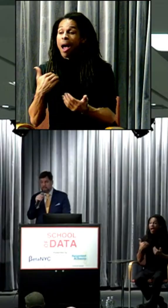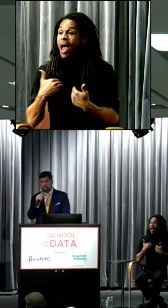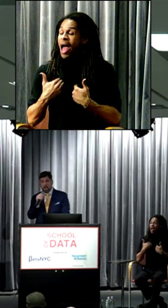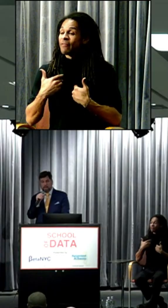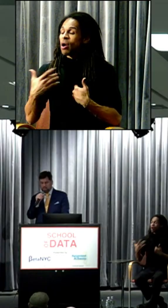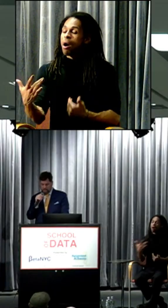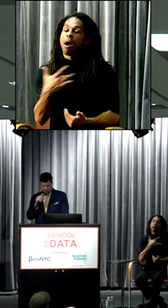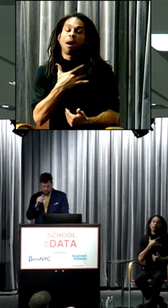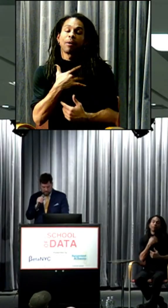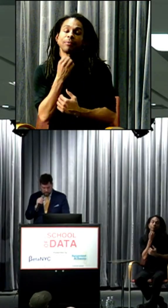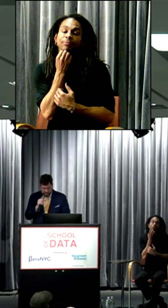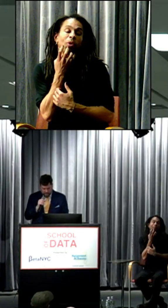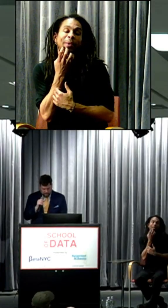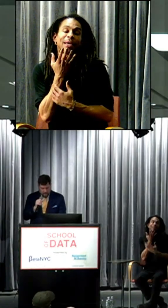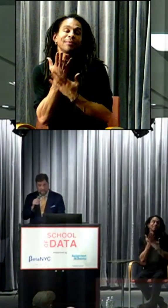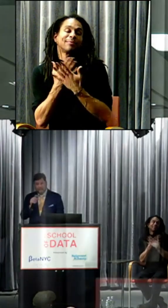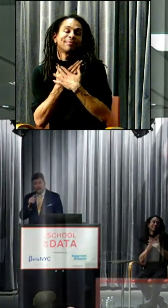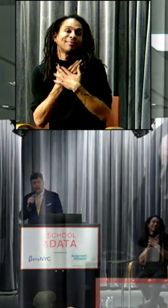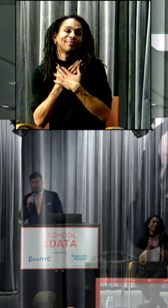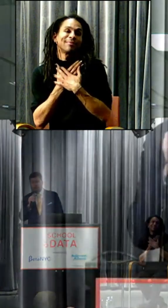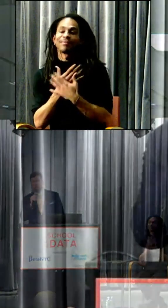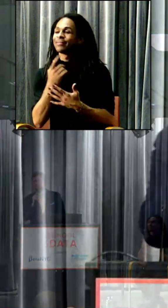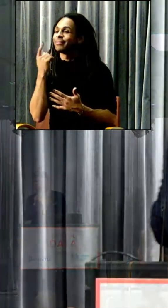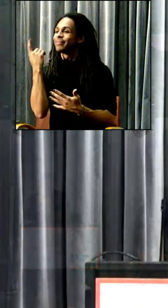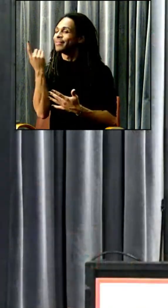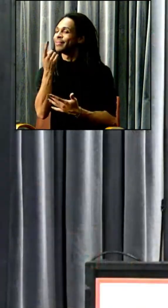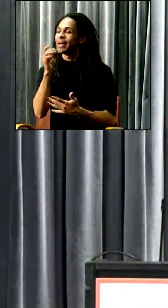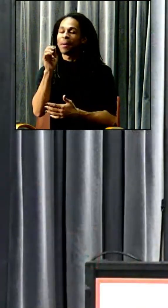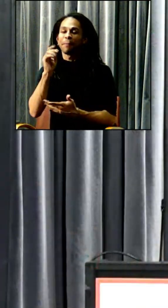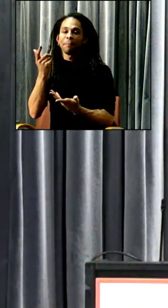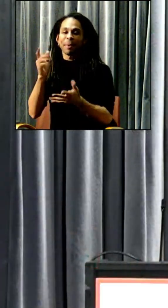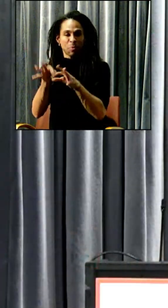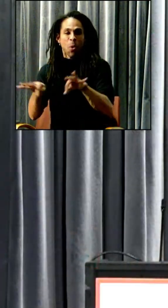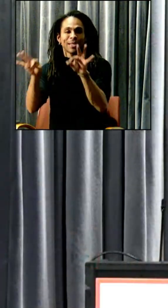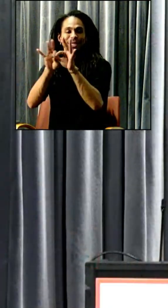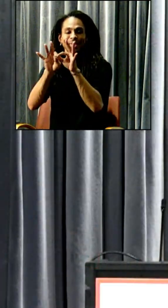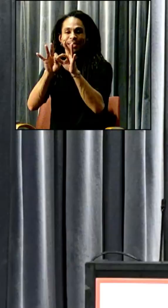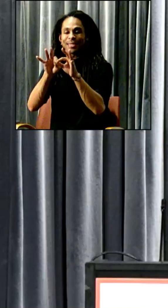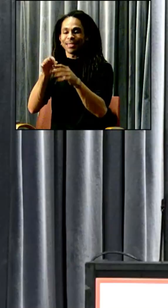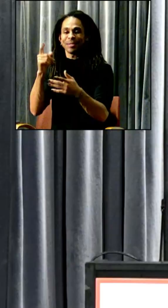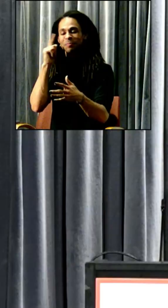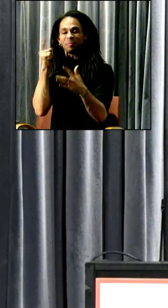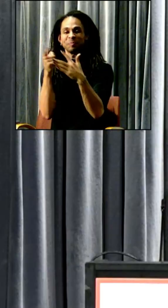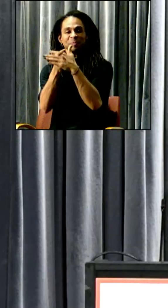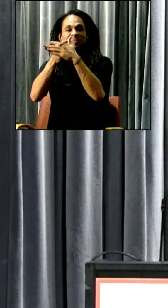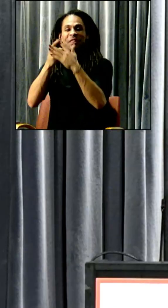conceptual technology that's been used in research. There's an MIT team that is using those in a research setting.